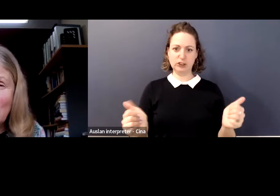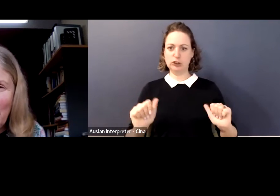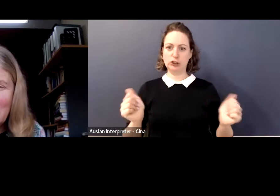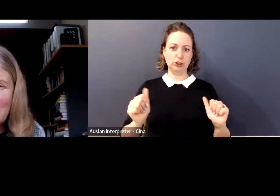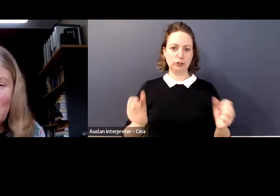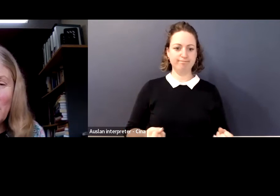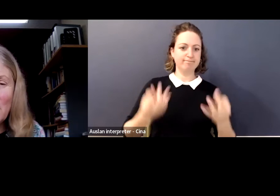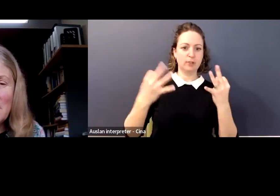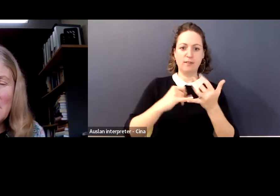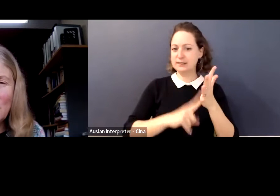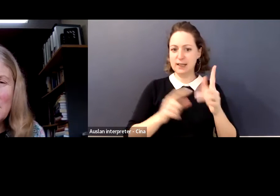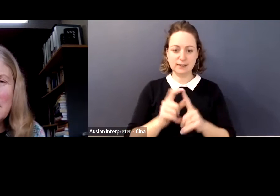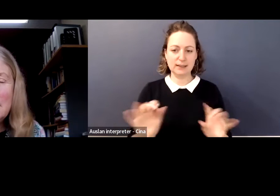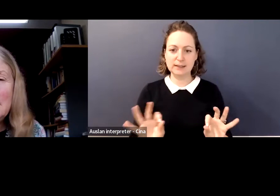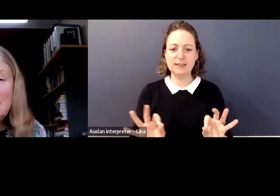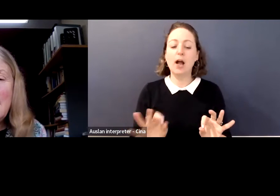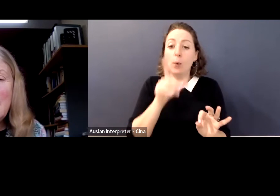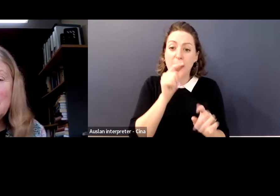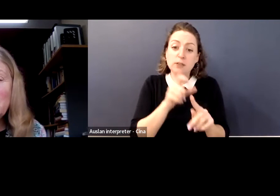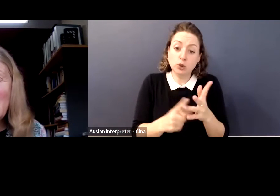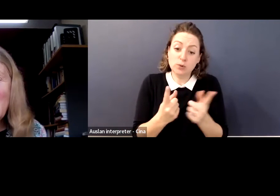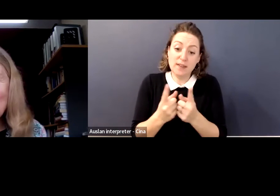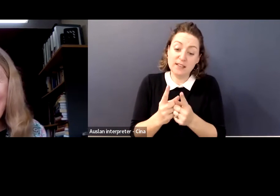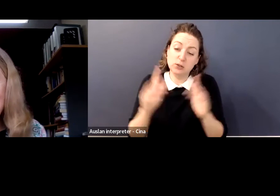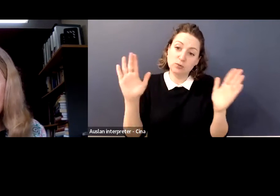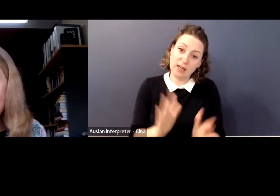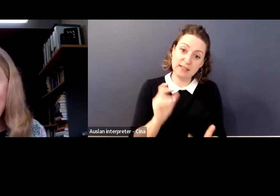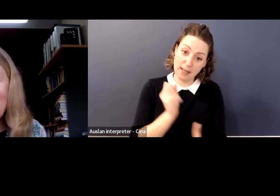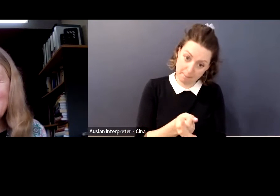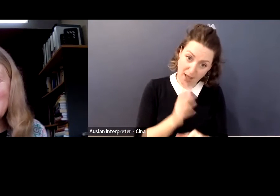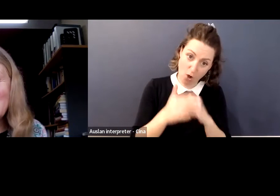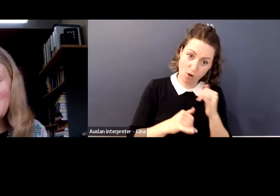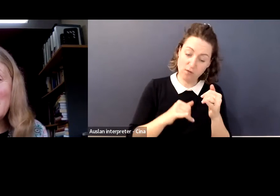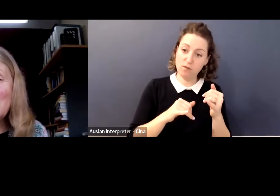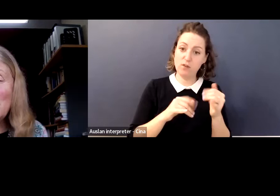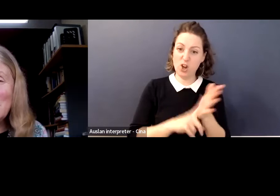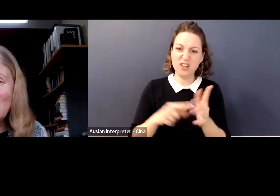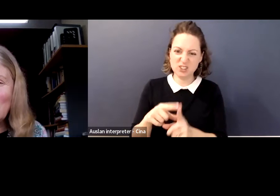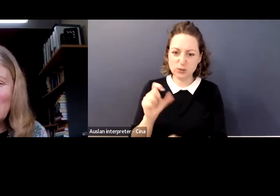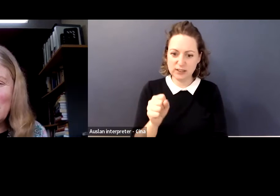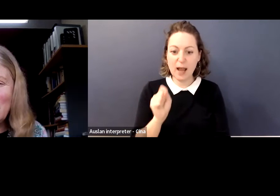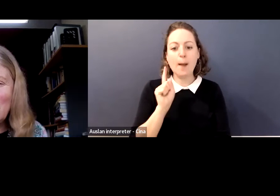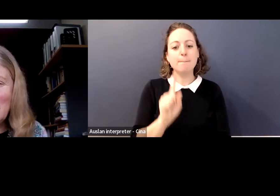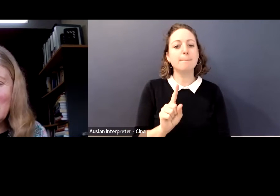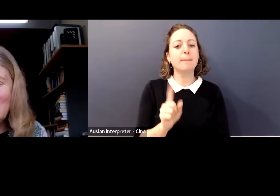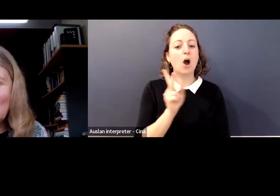impact of learning disorders. And what we often find is that learning disorders are associated